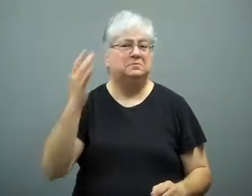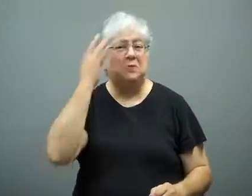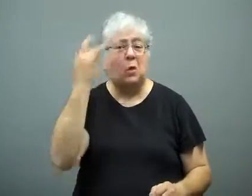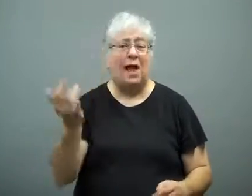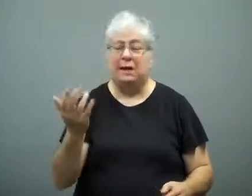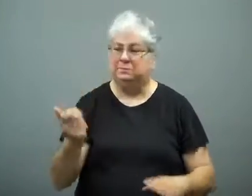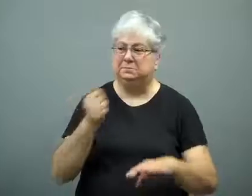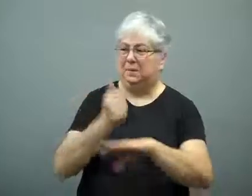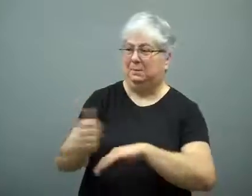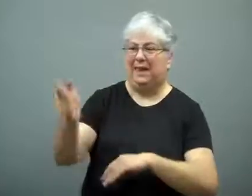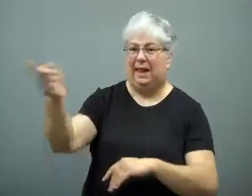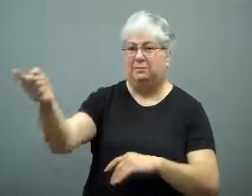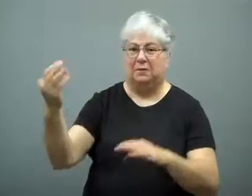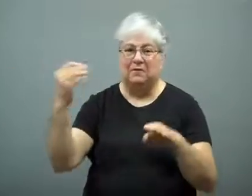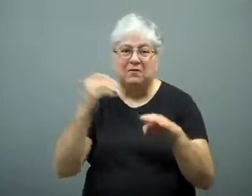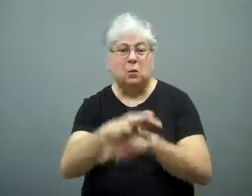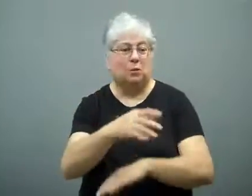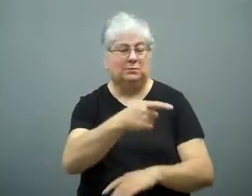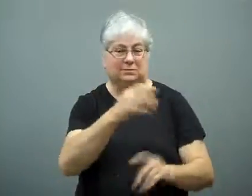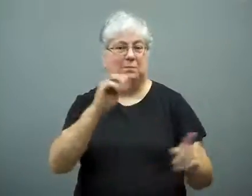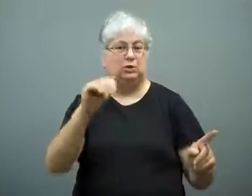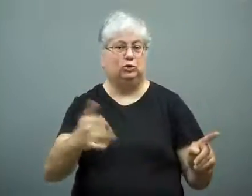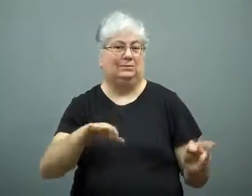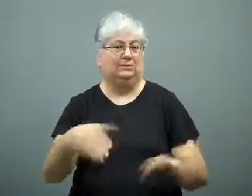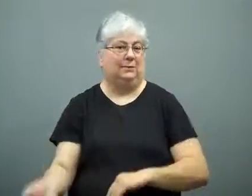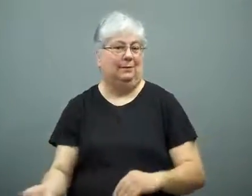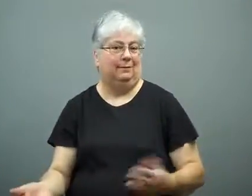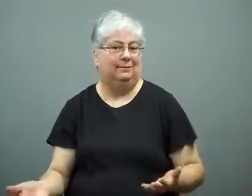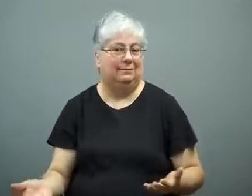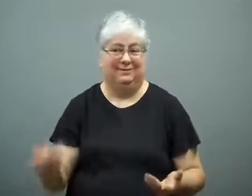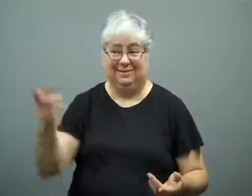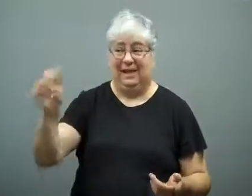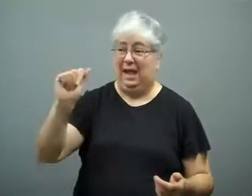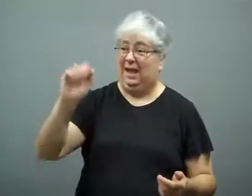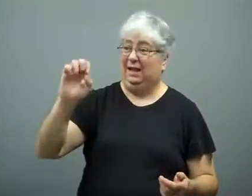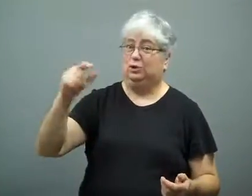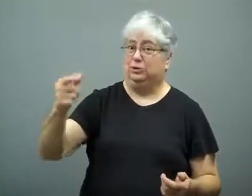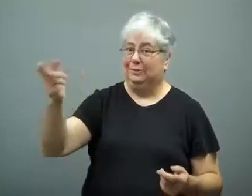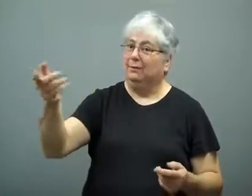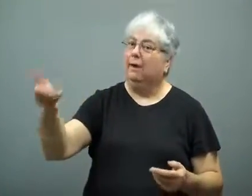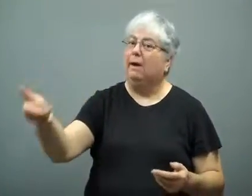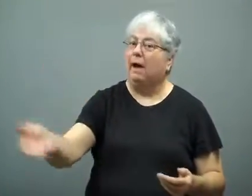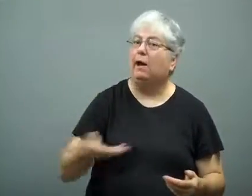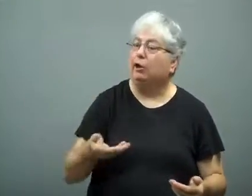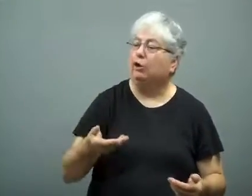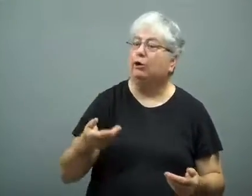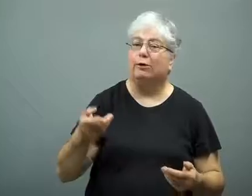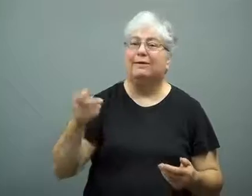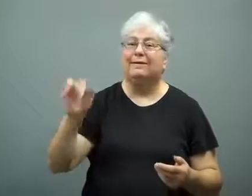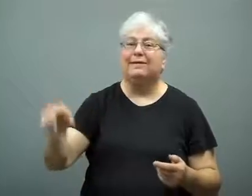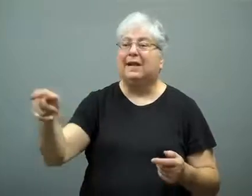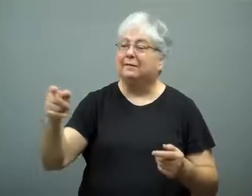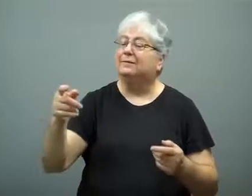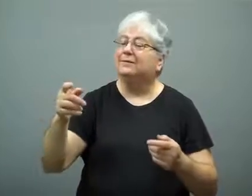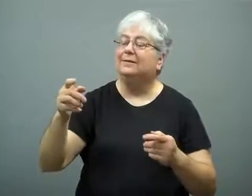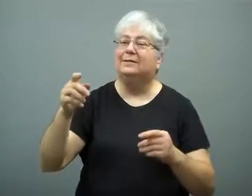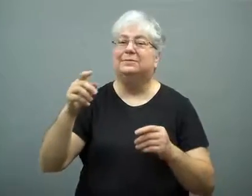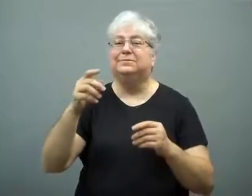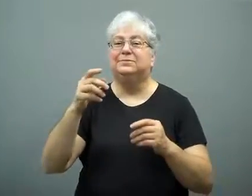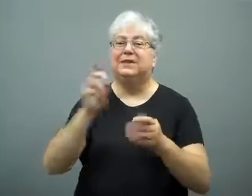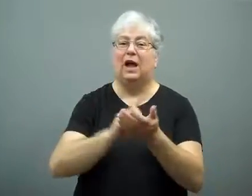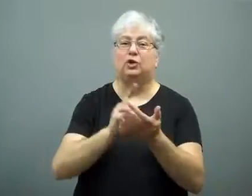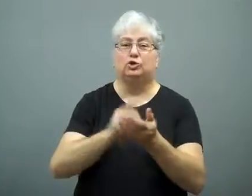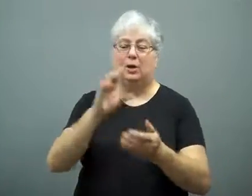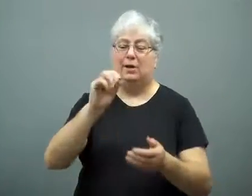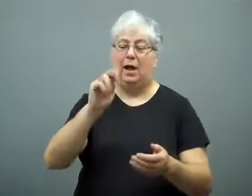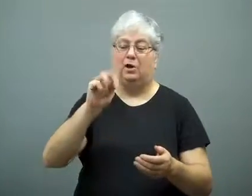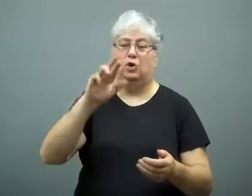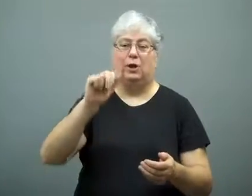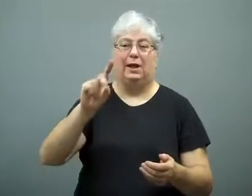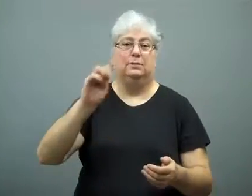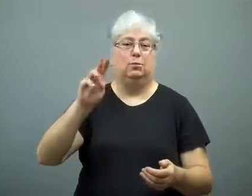They say the company is responsible for Jackson's death.